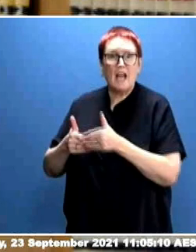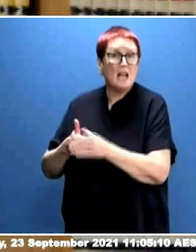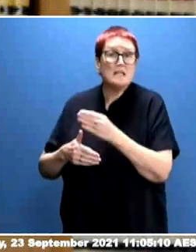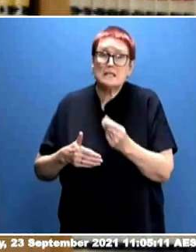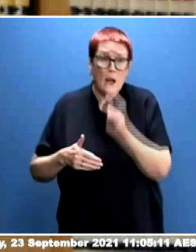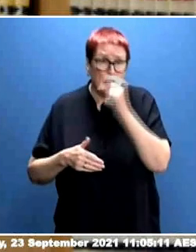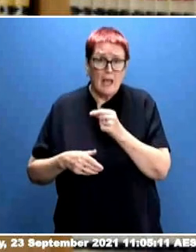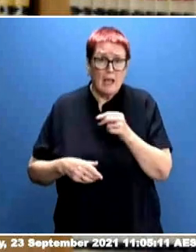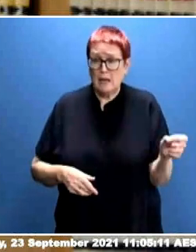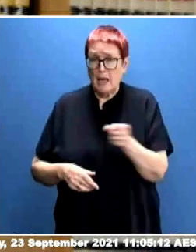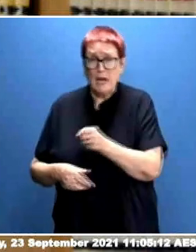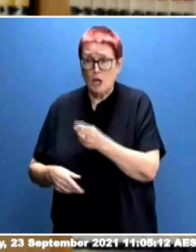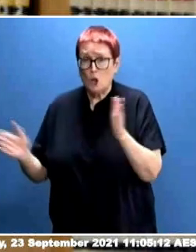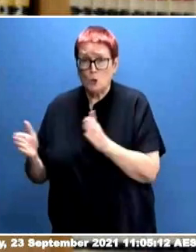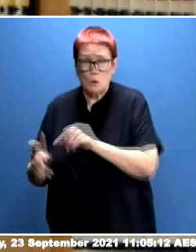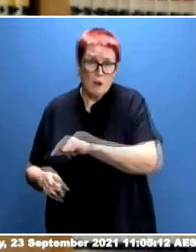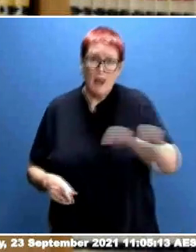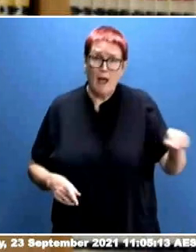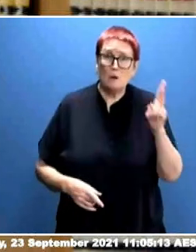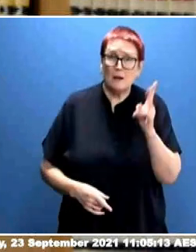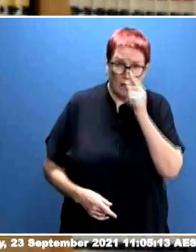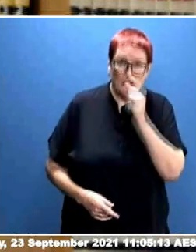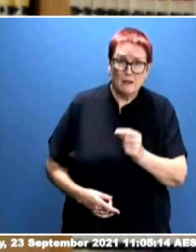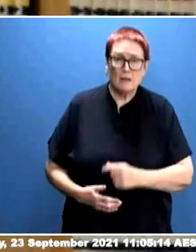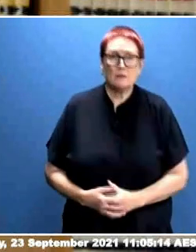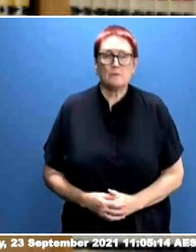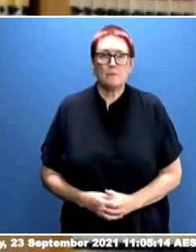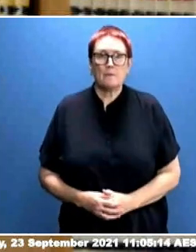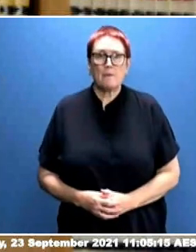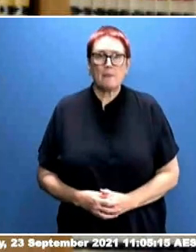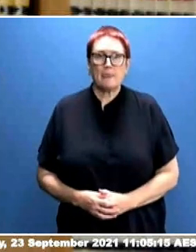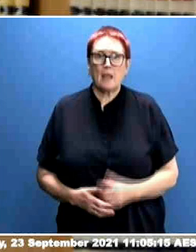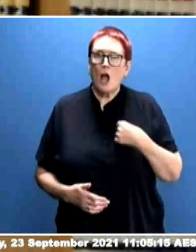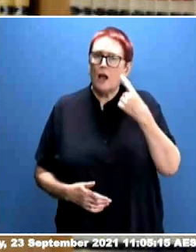and, I suppose, whilst this is the model that I believe is worth consideration,